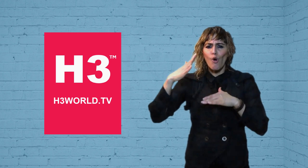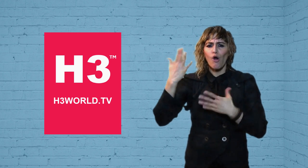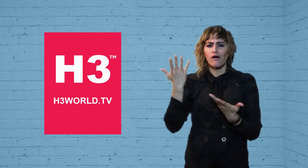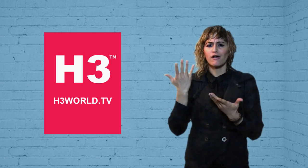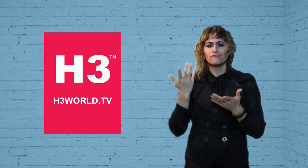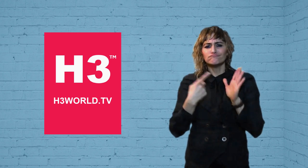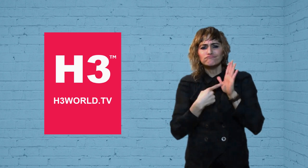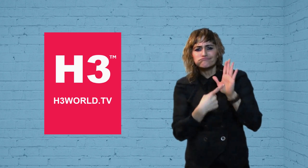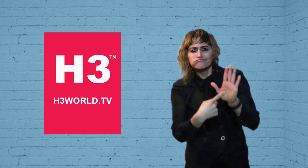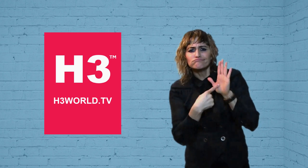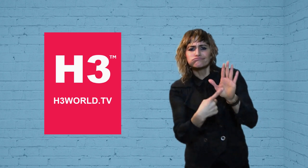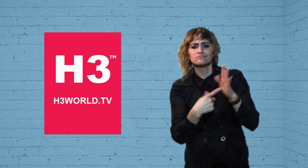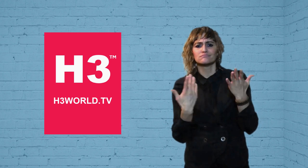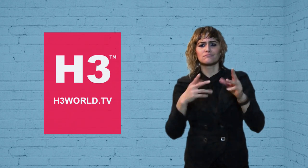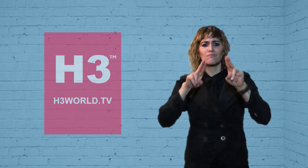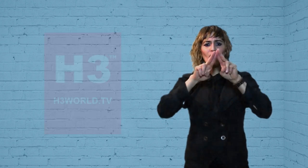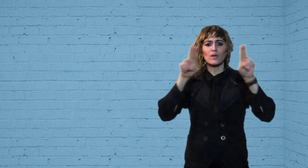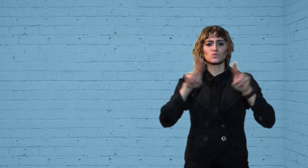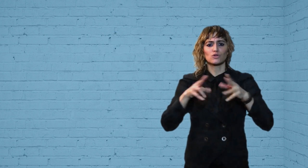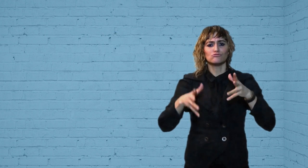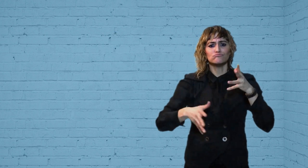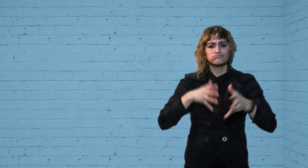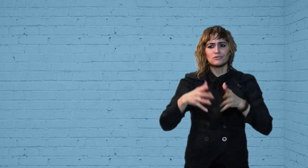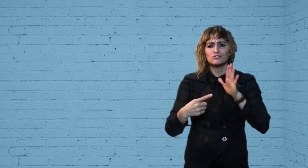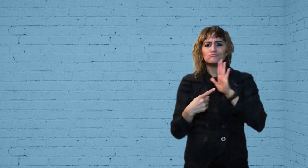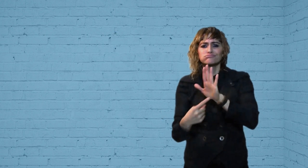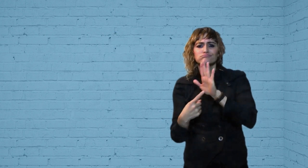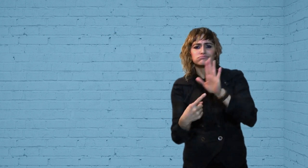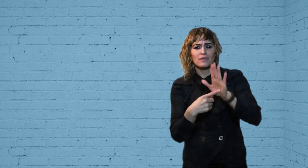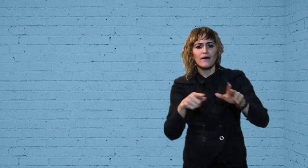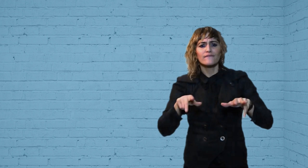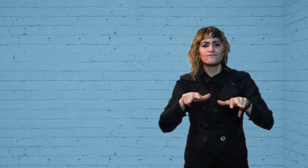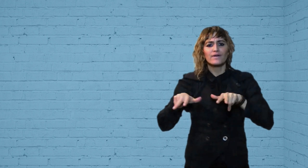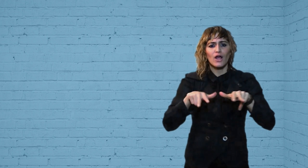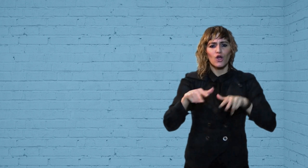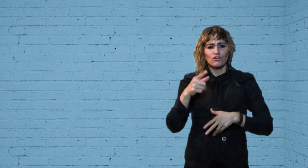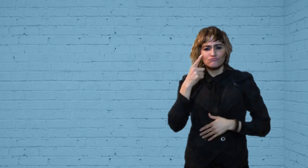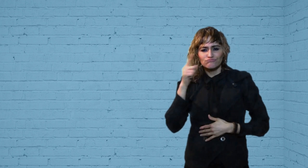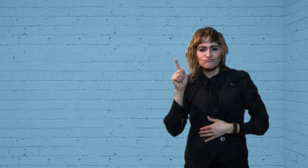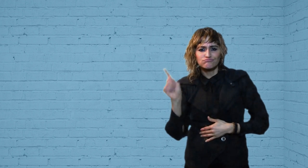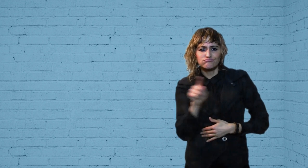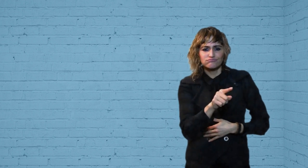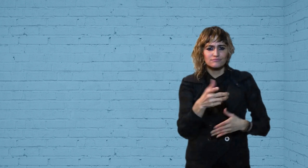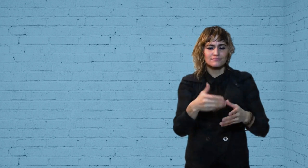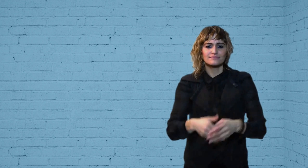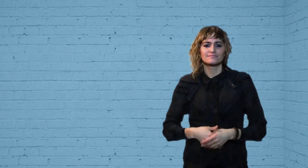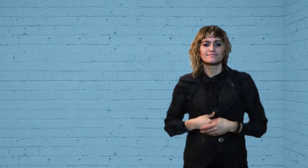for more shows all in International Sign.